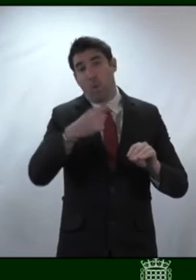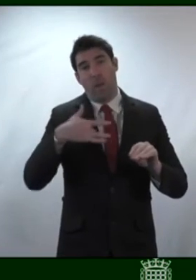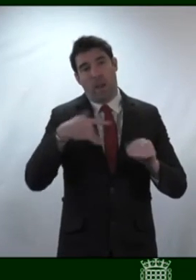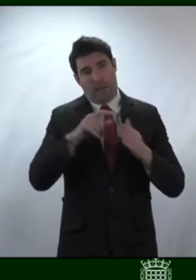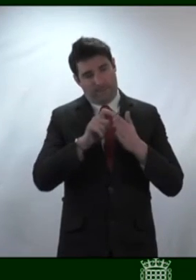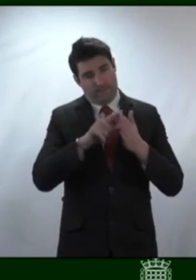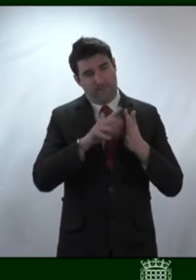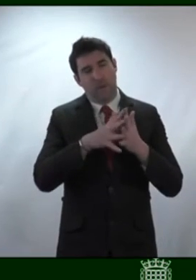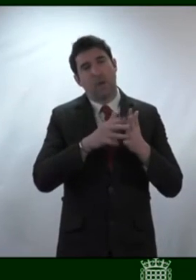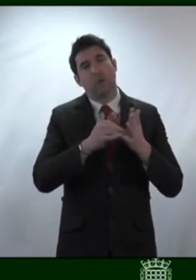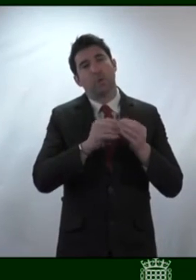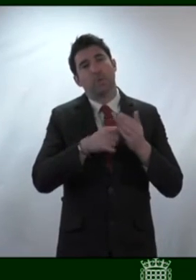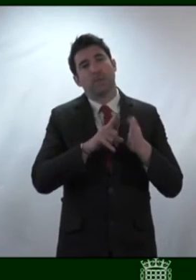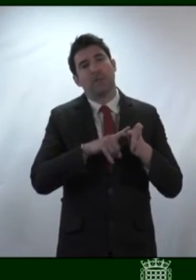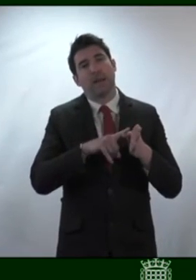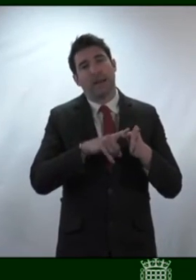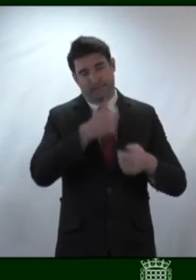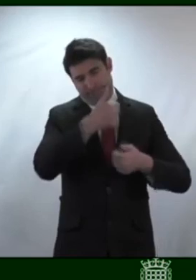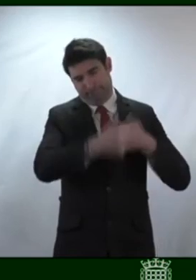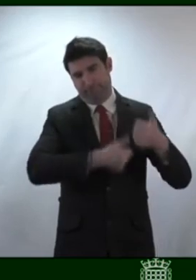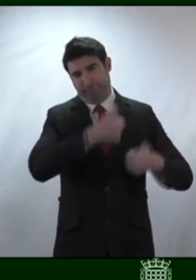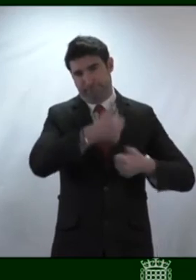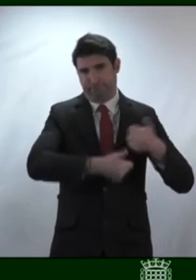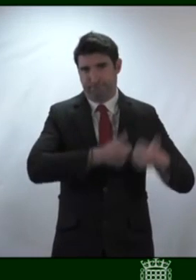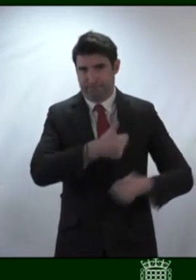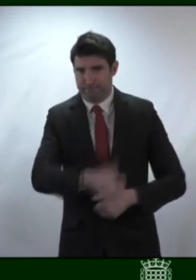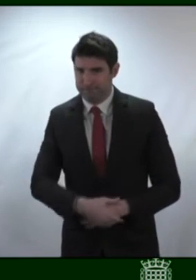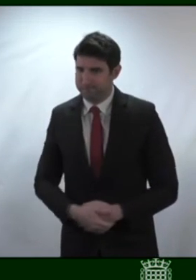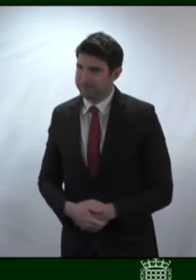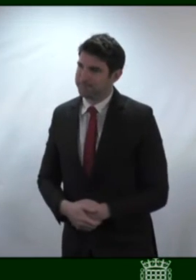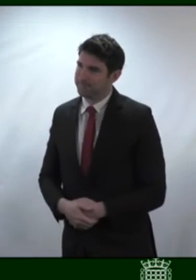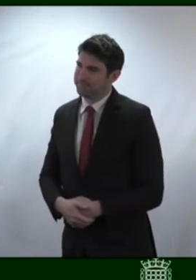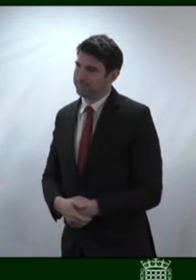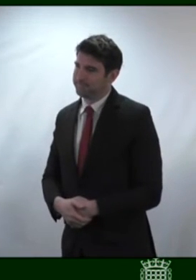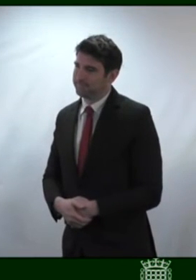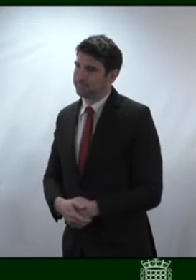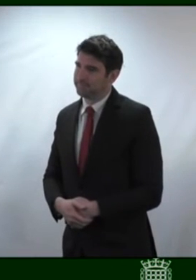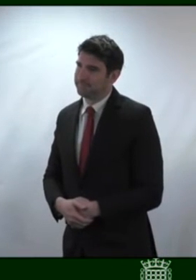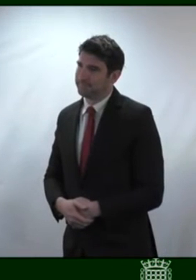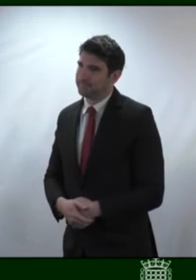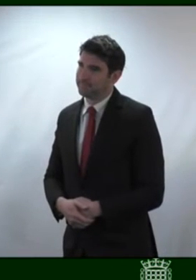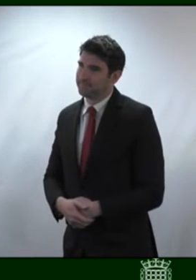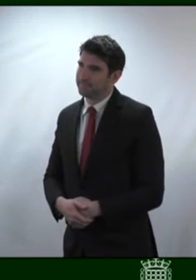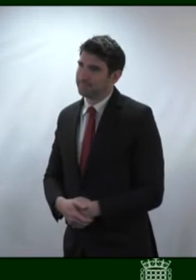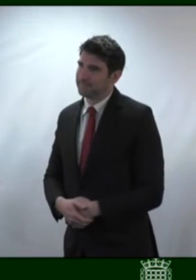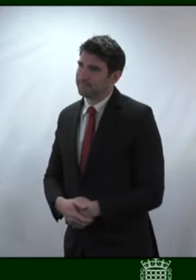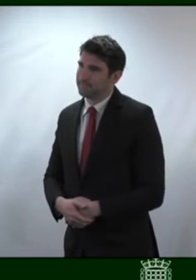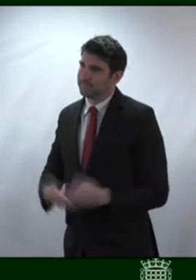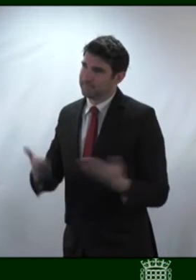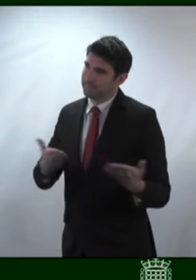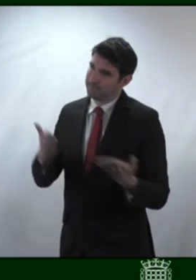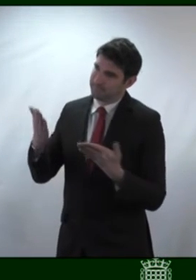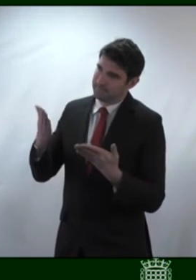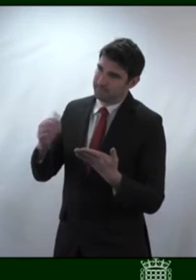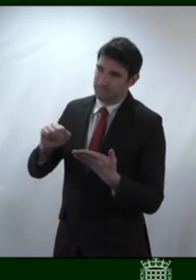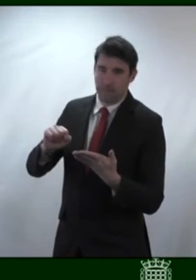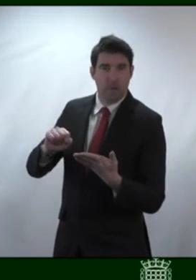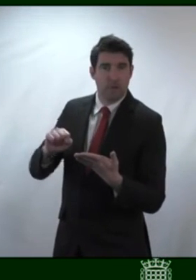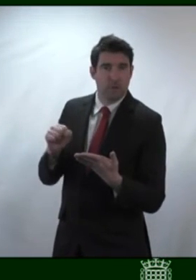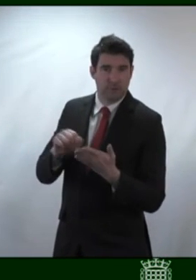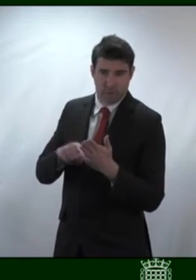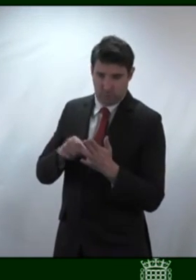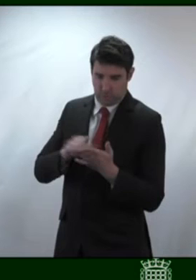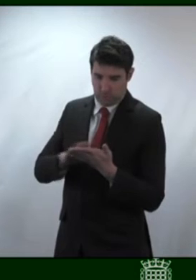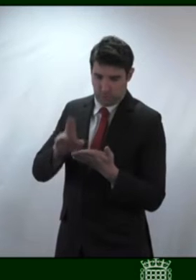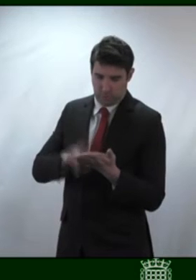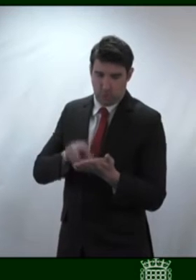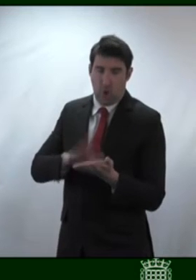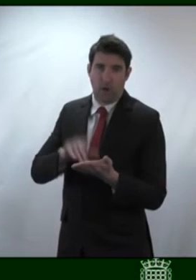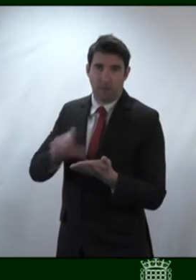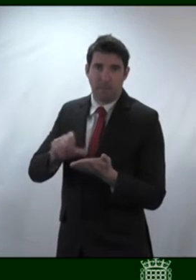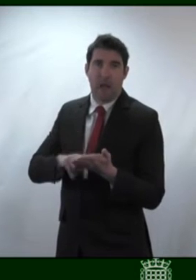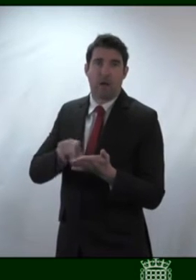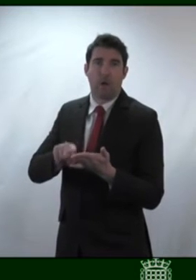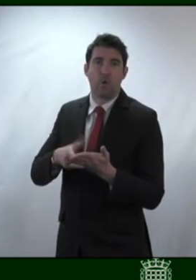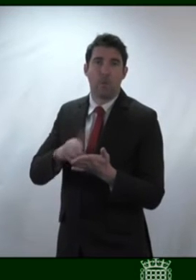what he is doing to campaign for that. >> John Mc Nally (Falkirk) (SNP) [V]